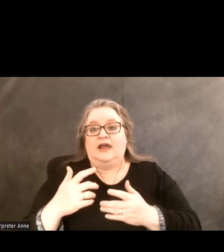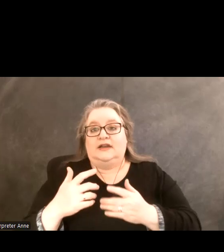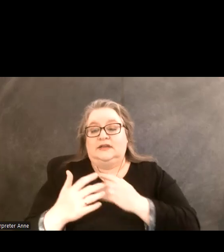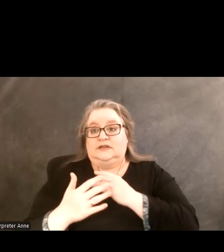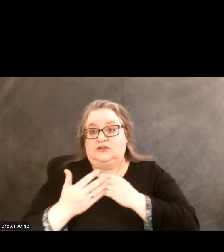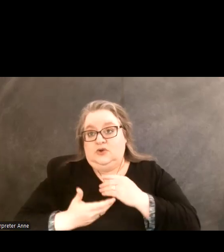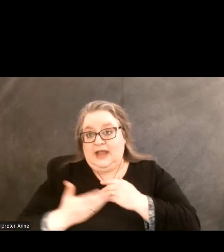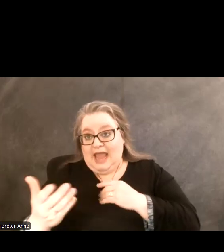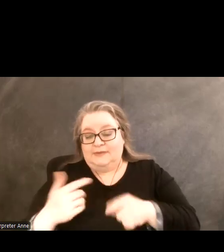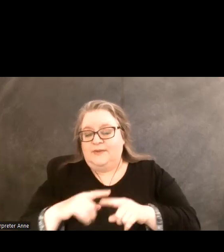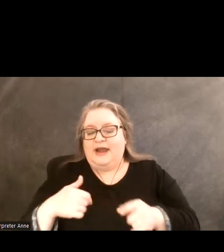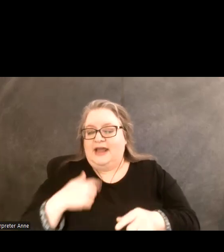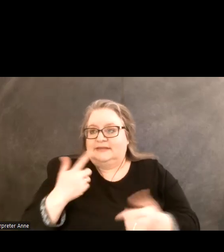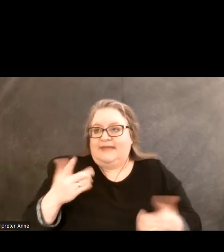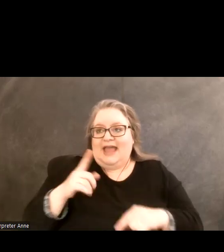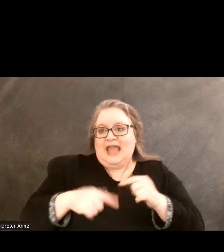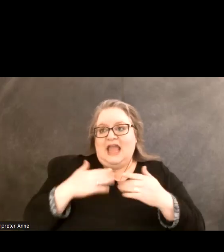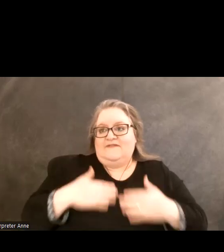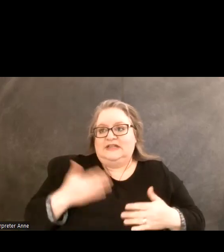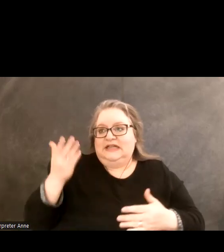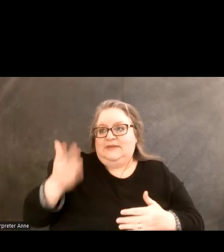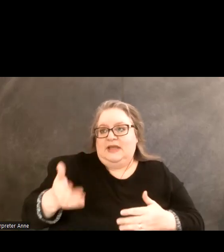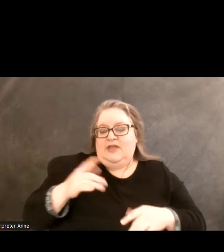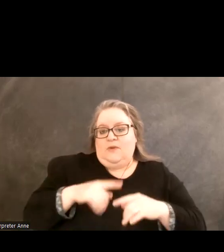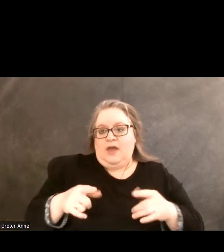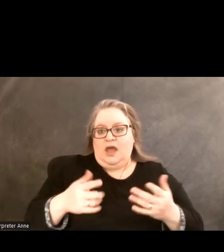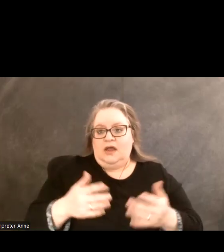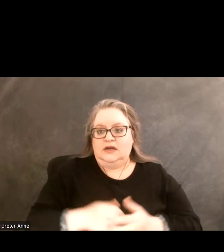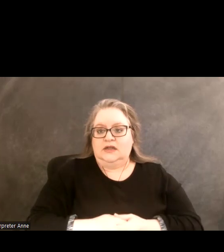I can't physically be there, but is there an off-stage voice